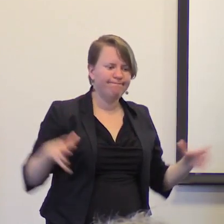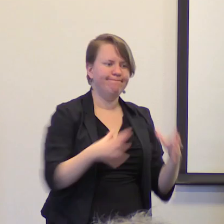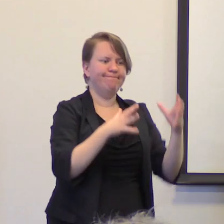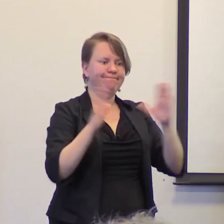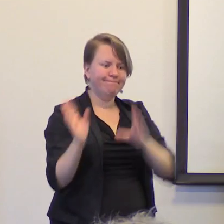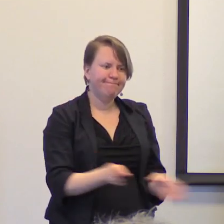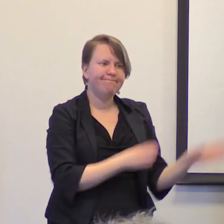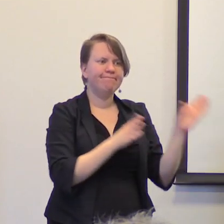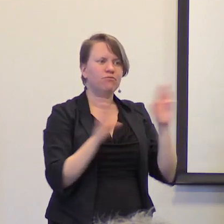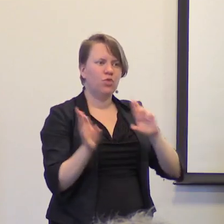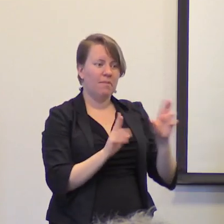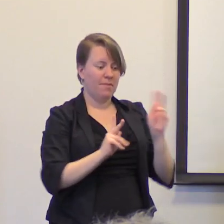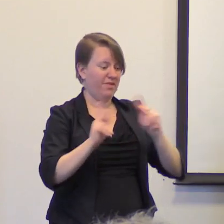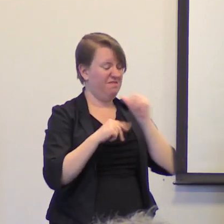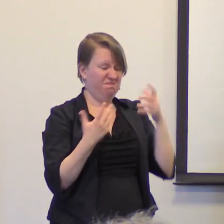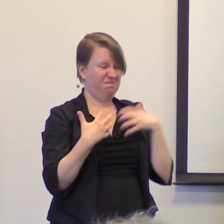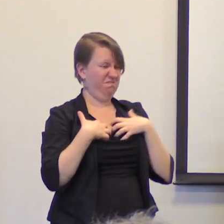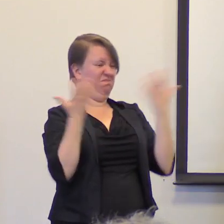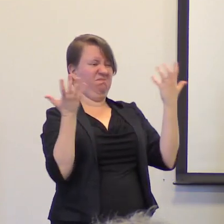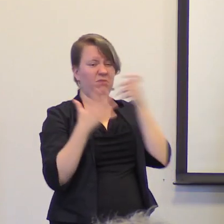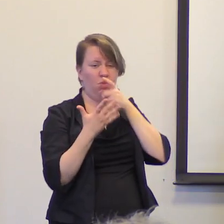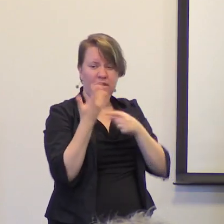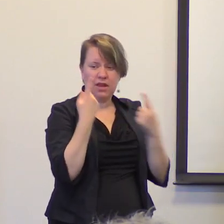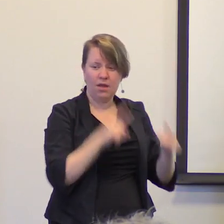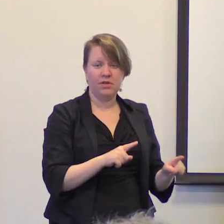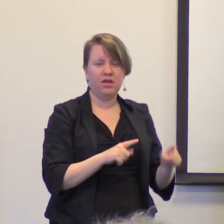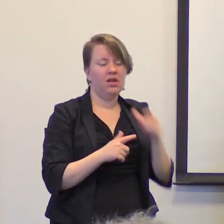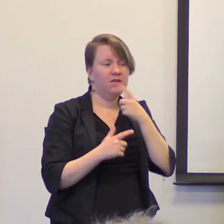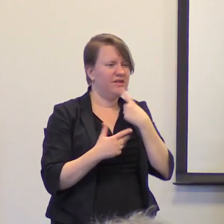people who don't like what's happening and who want to say, "Don't let this happen here,"